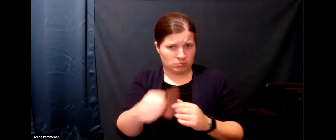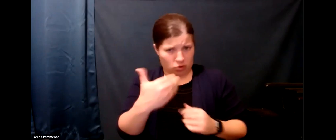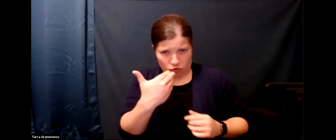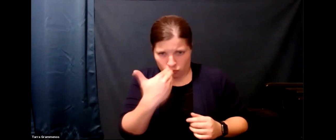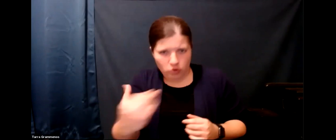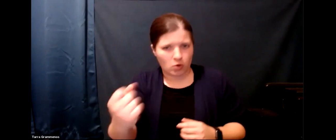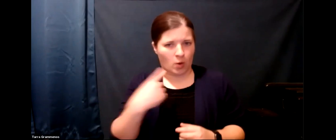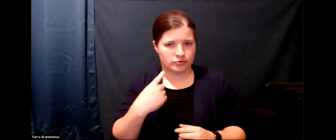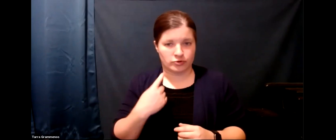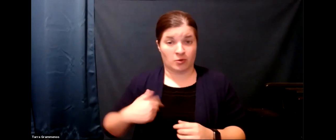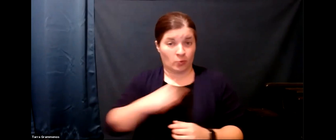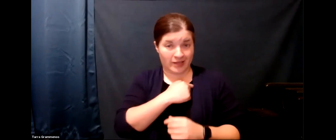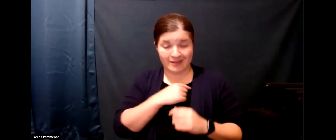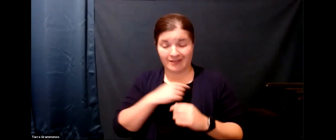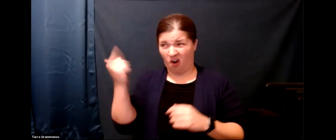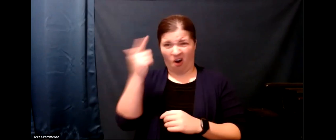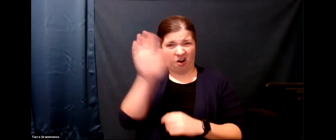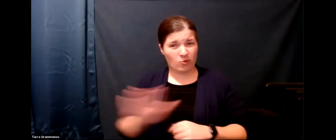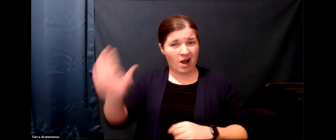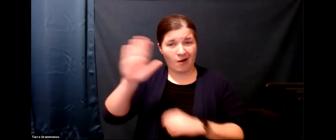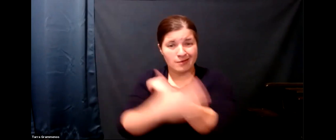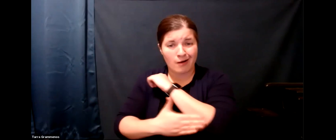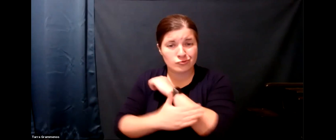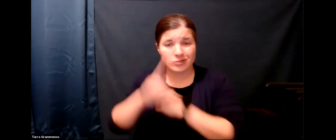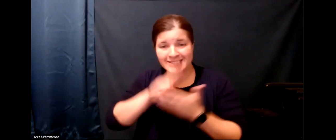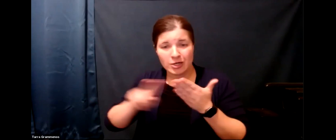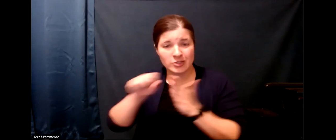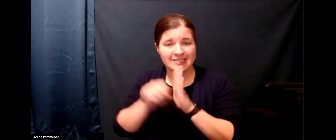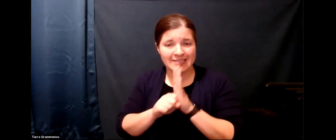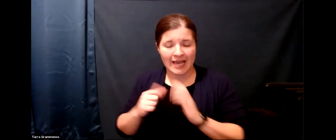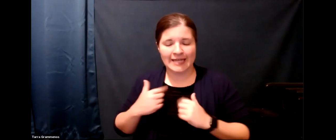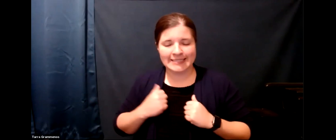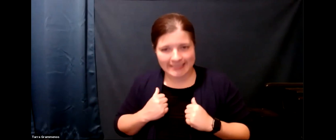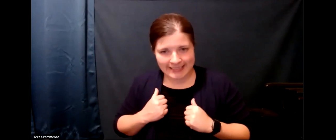colleagues around the country have thought about, but for now we're operating as if the postal service will